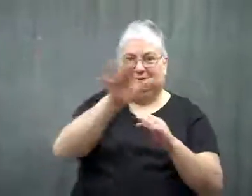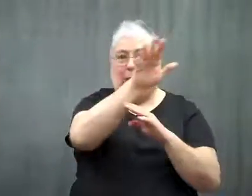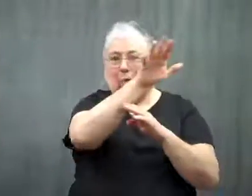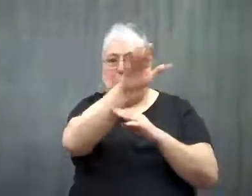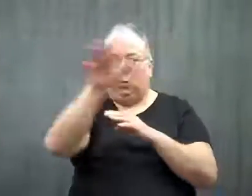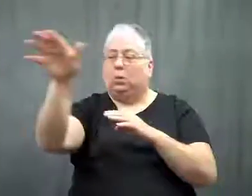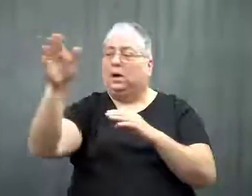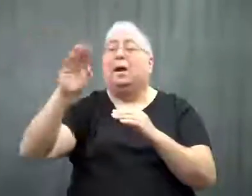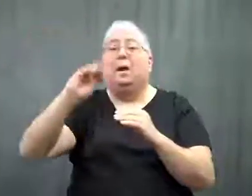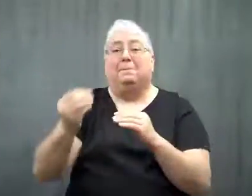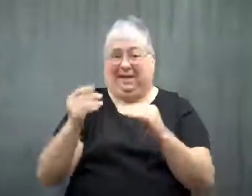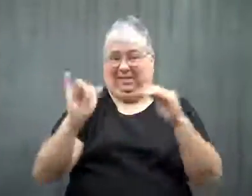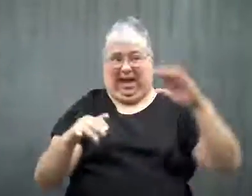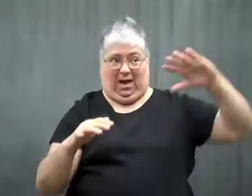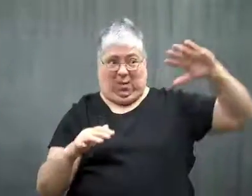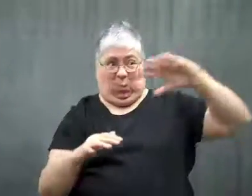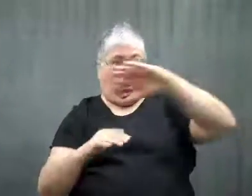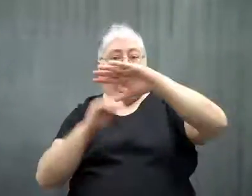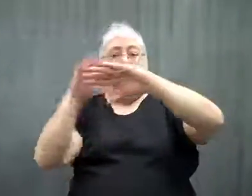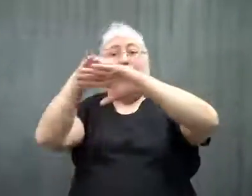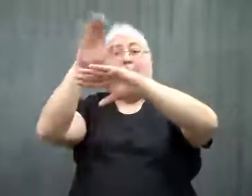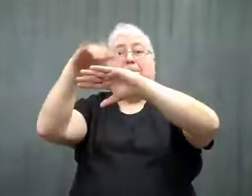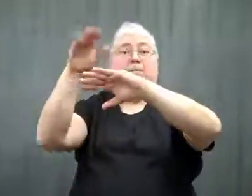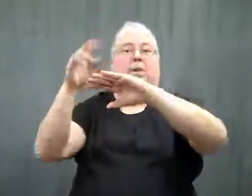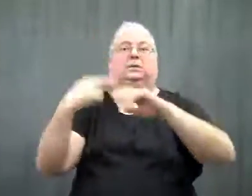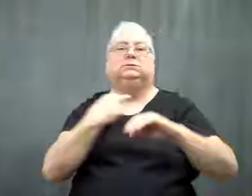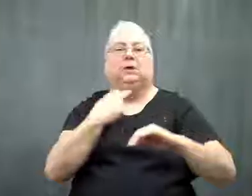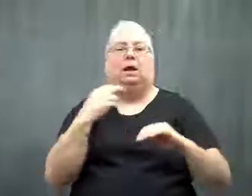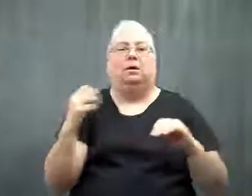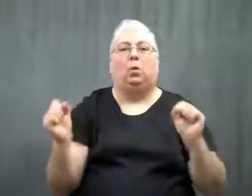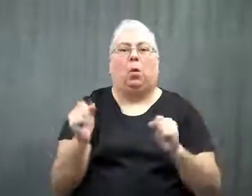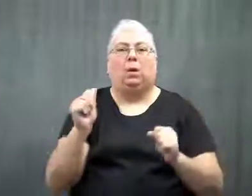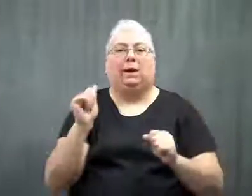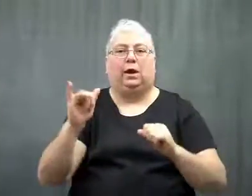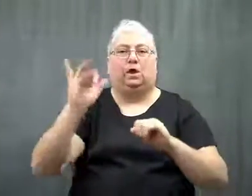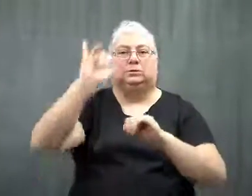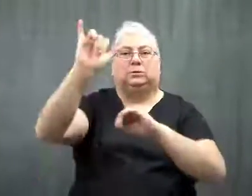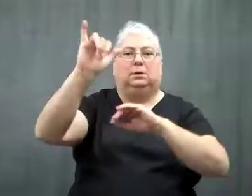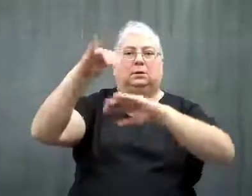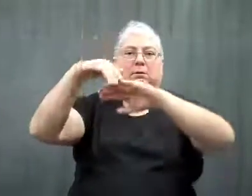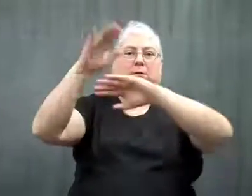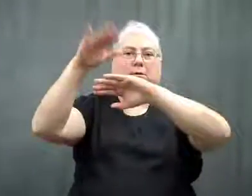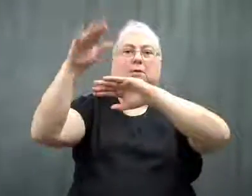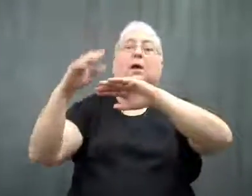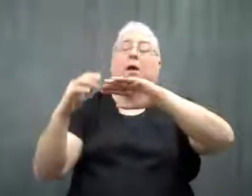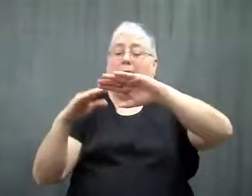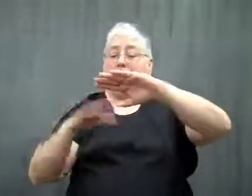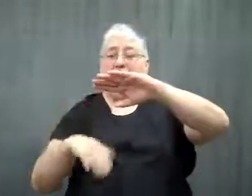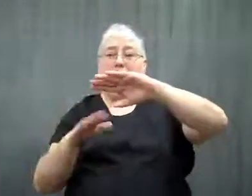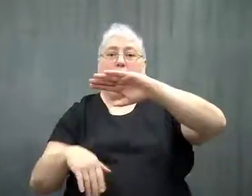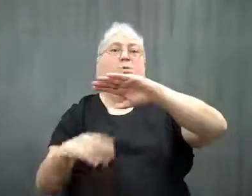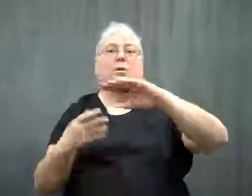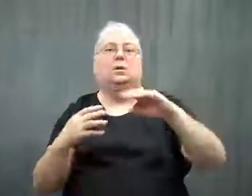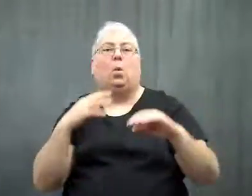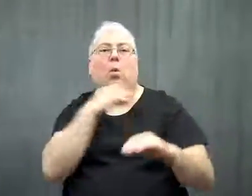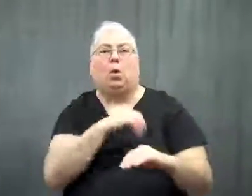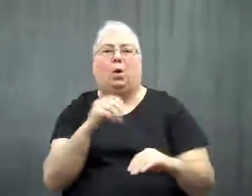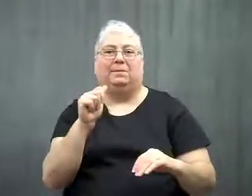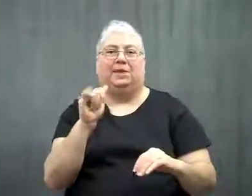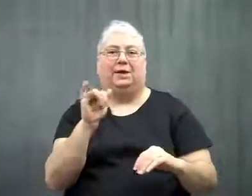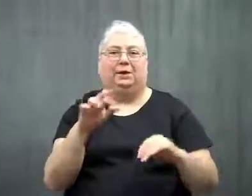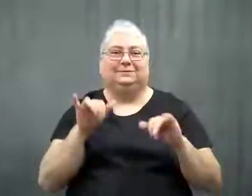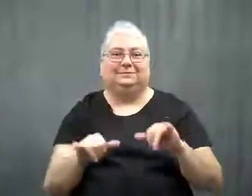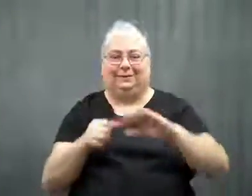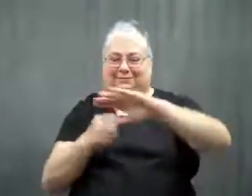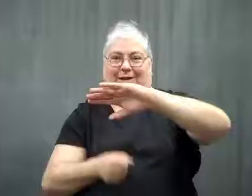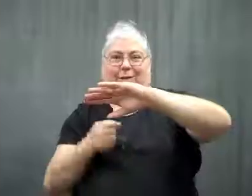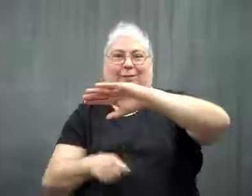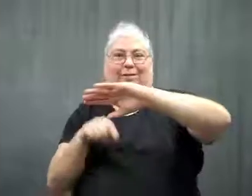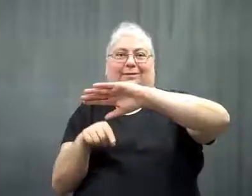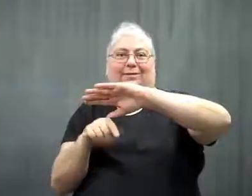The cold air stays to the north, while the warm air stays to the south.